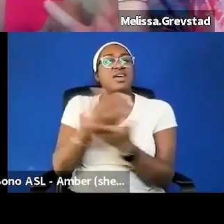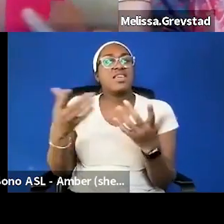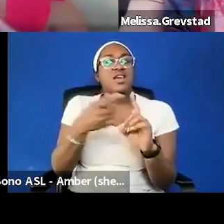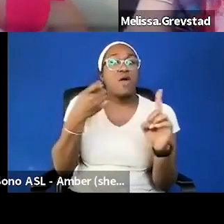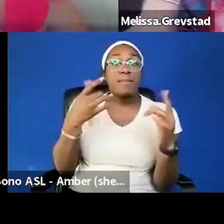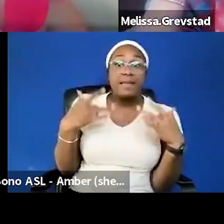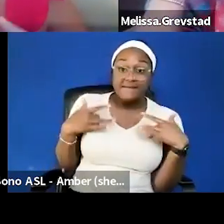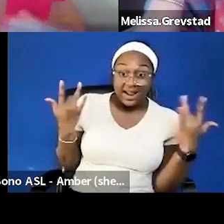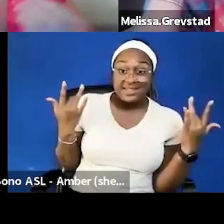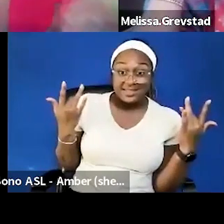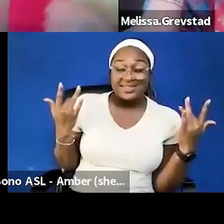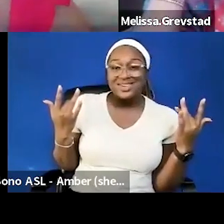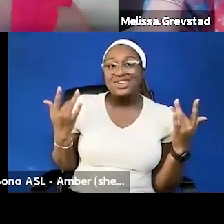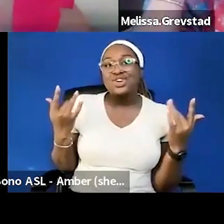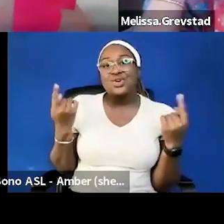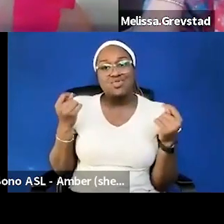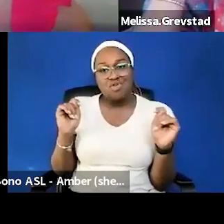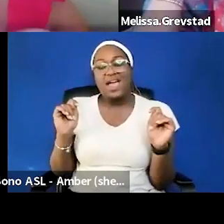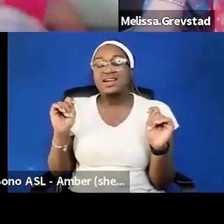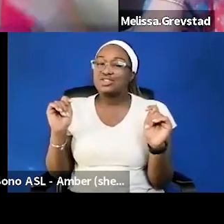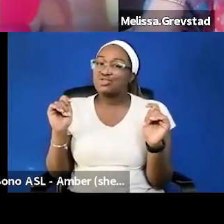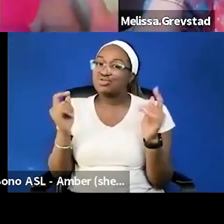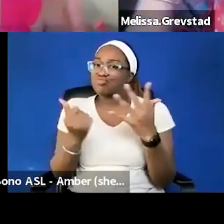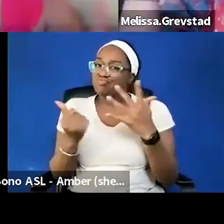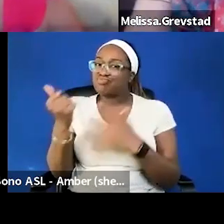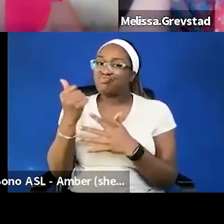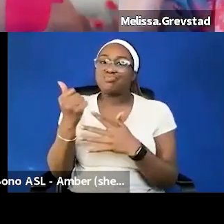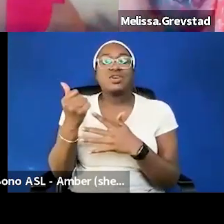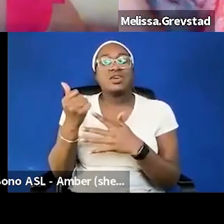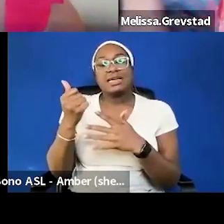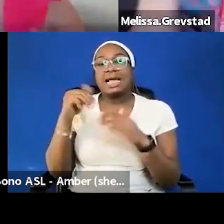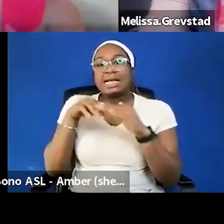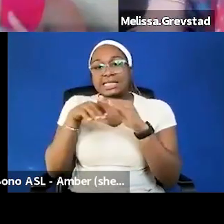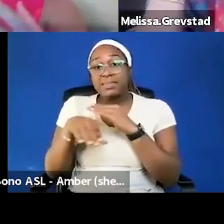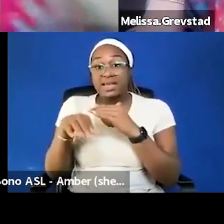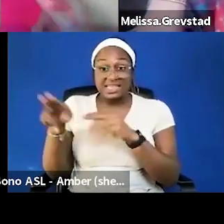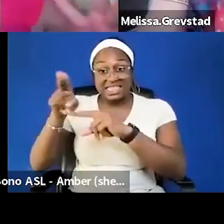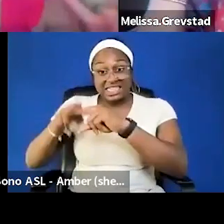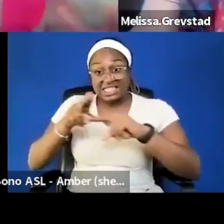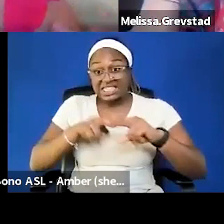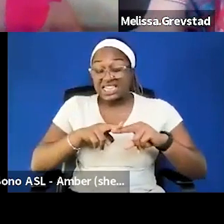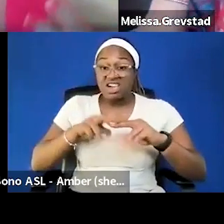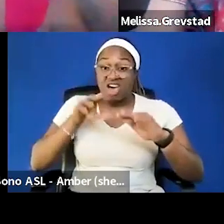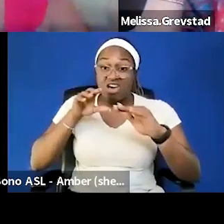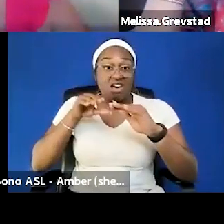You know, we really prioritize accessibility at our events. Is the seating at our events accommodating of higher